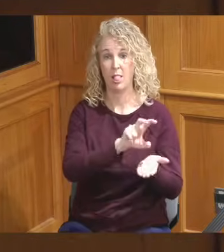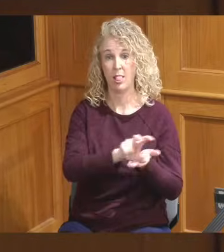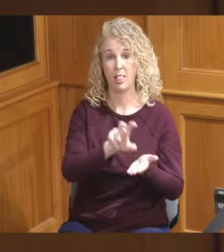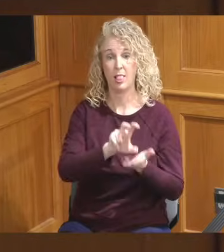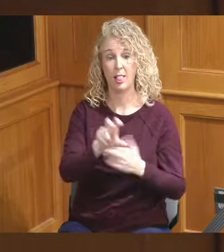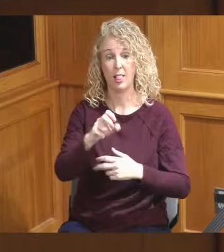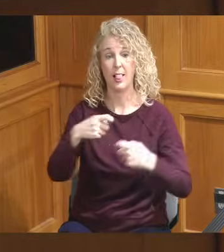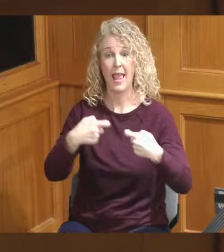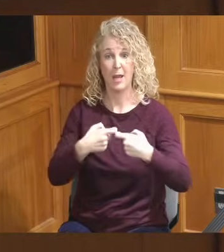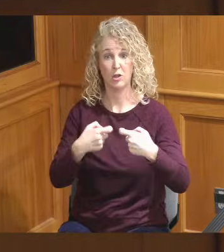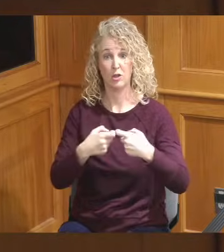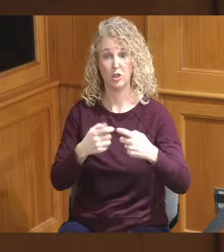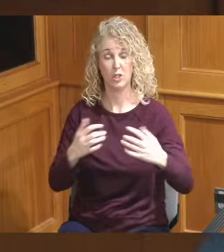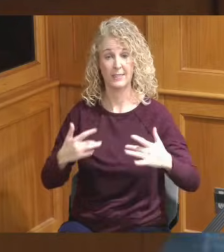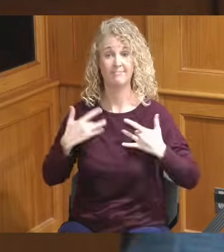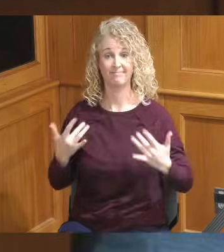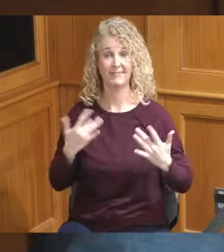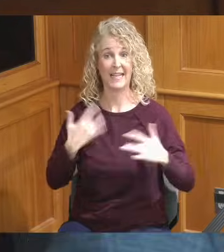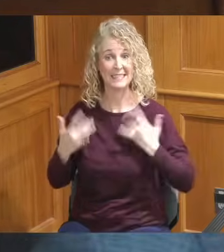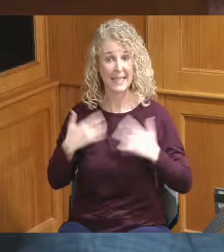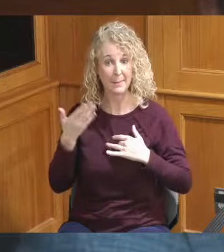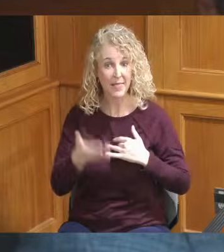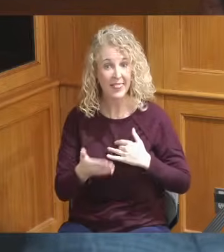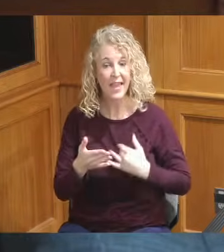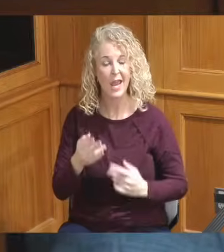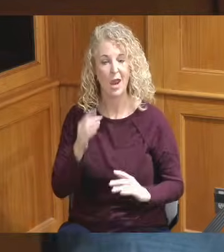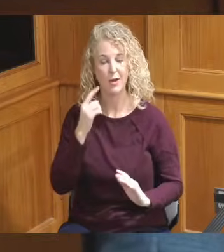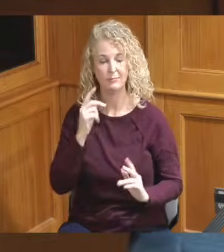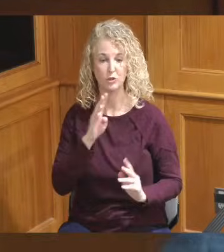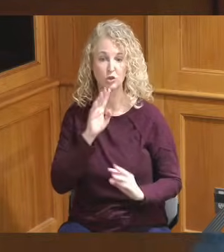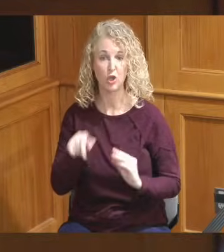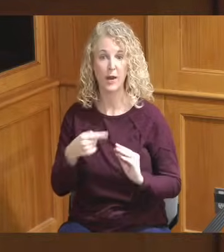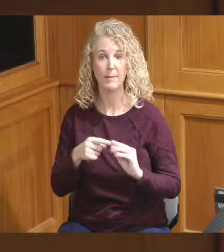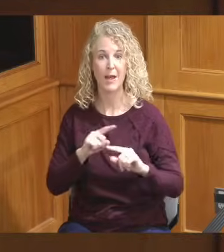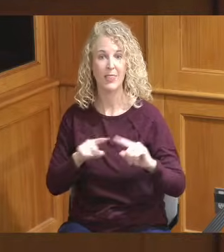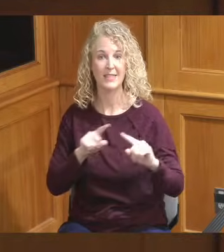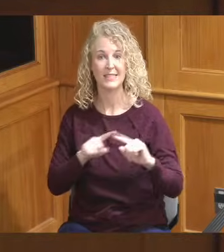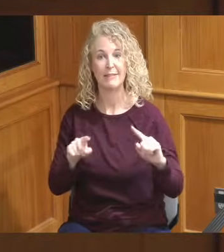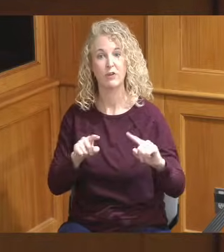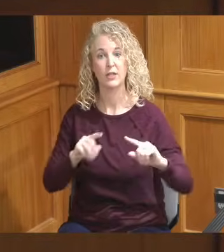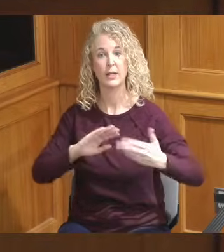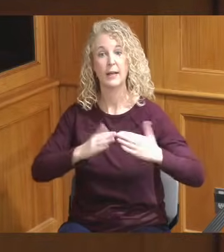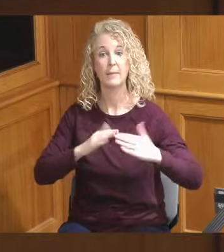around the Mil Creek. And the communities that will benefit include Millville and South Fairmont